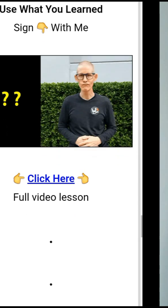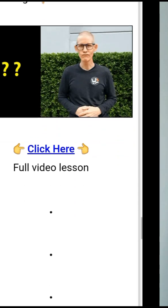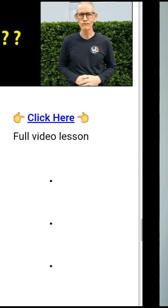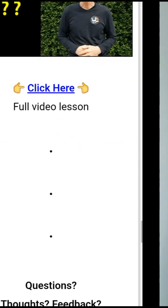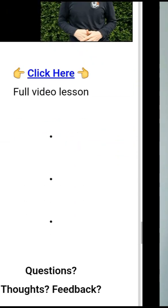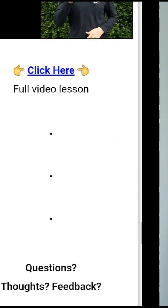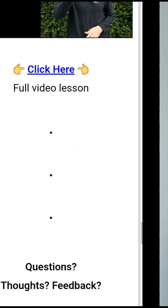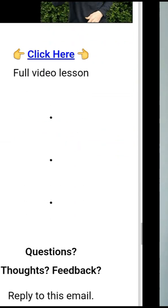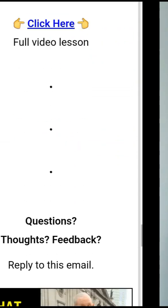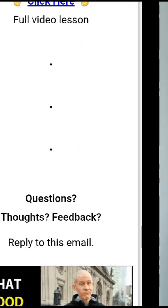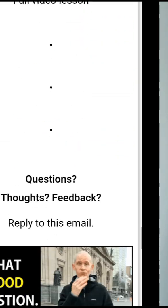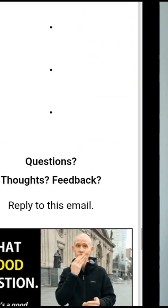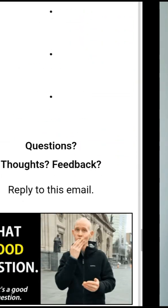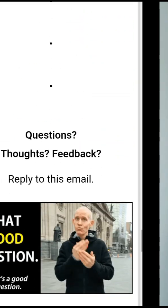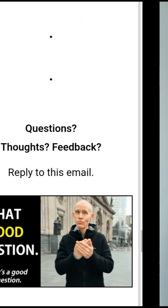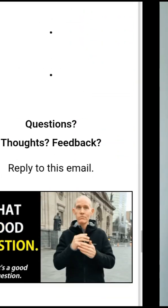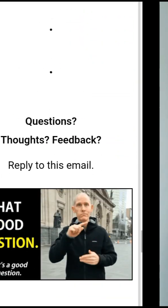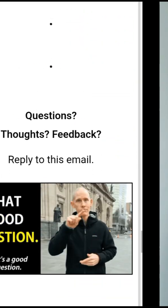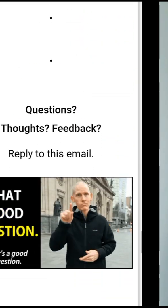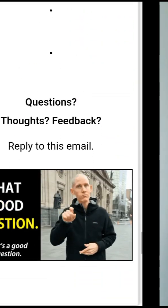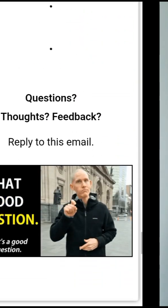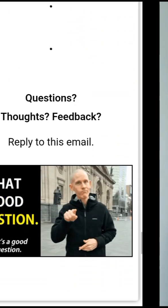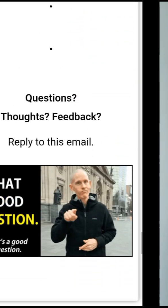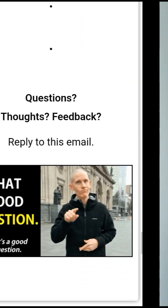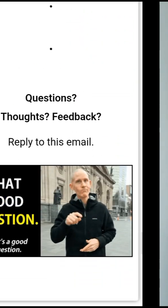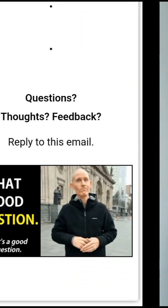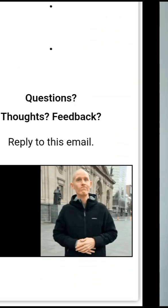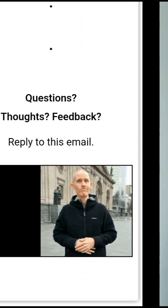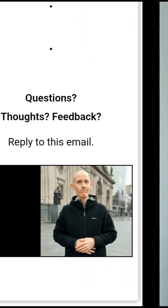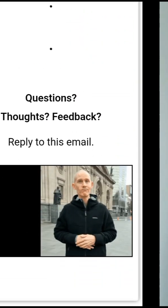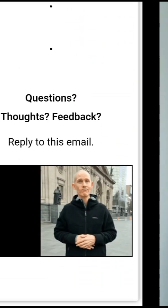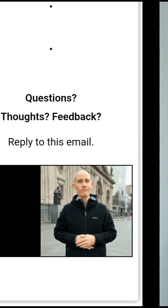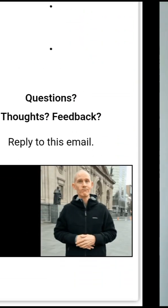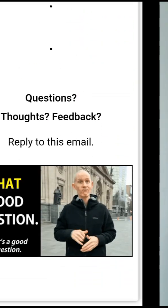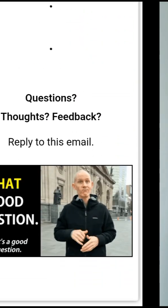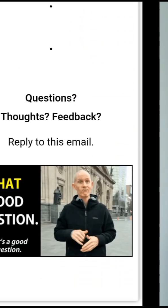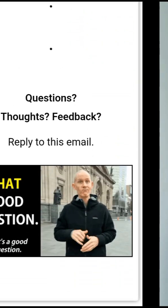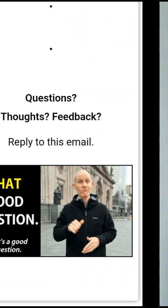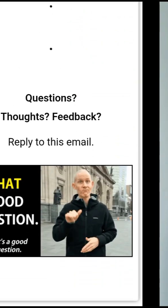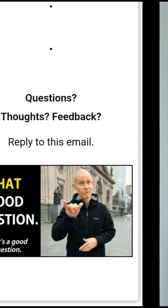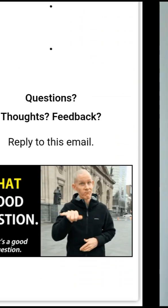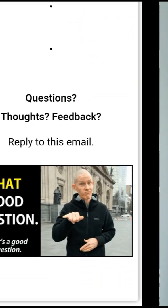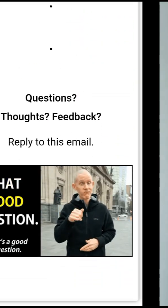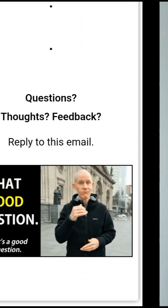so scroll down and it says questions, thoughts, feedback reply to this email ah-haa